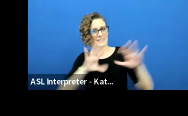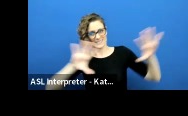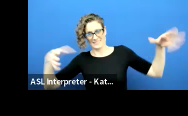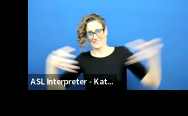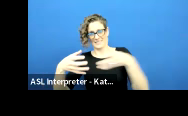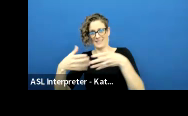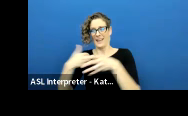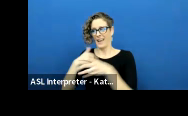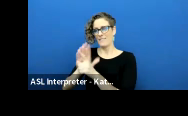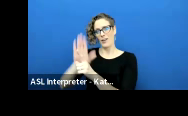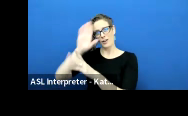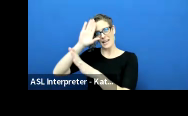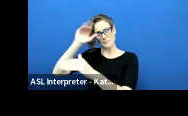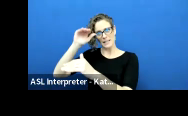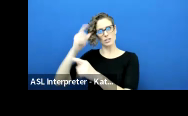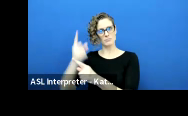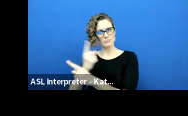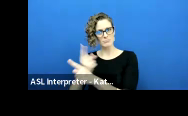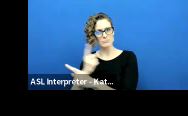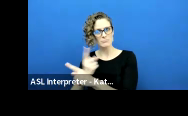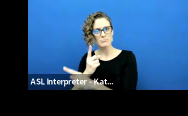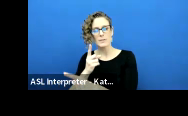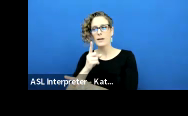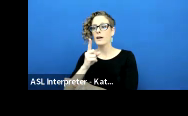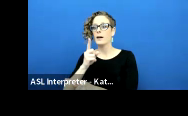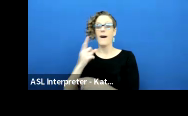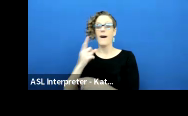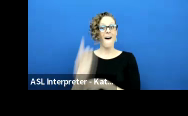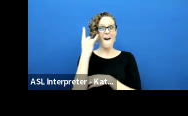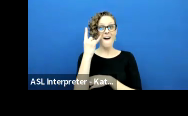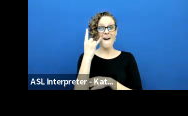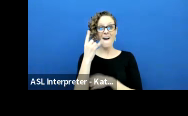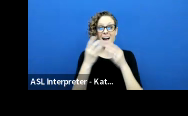you know this is not necessarily going to be a instant success it's going to take some time